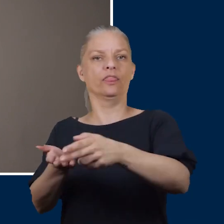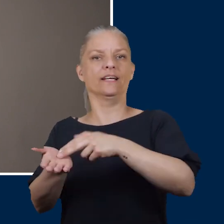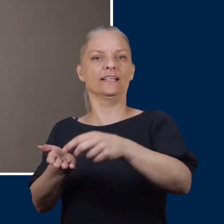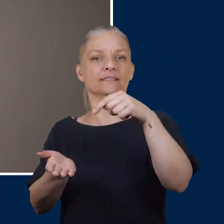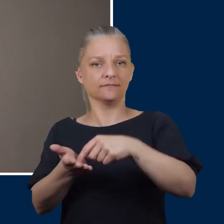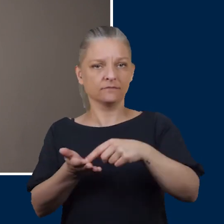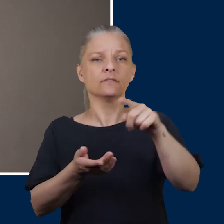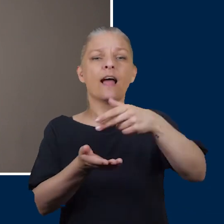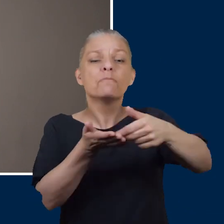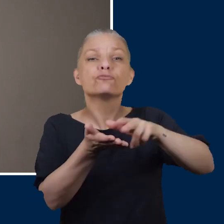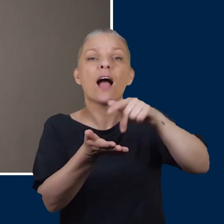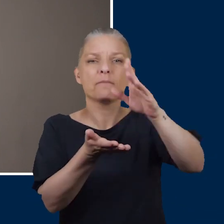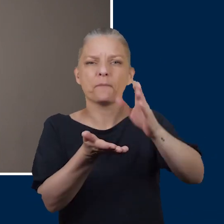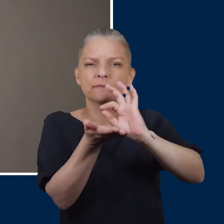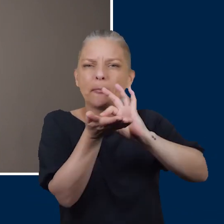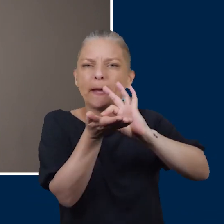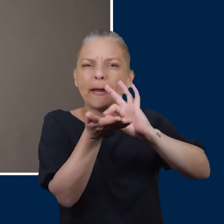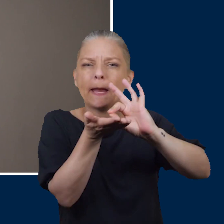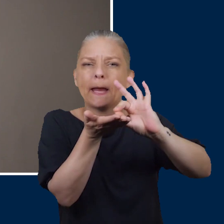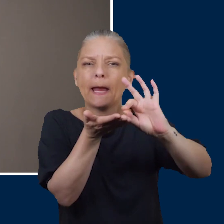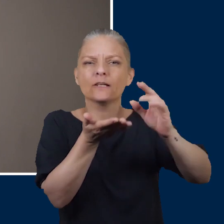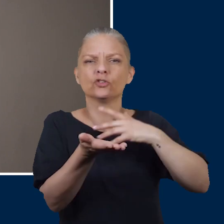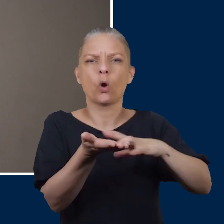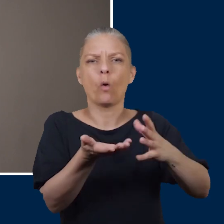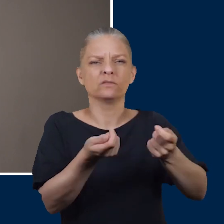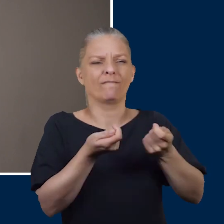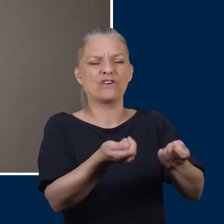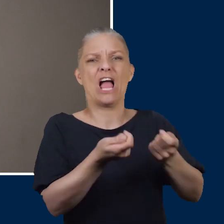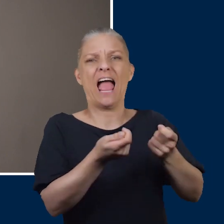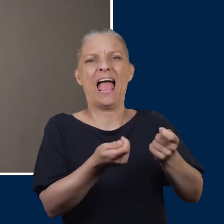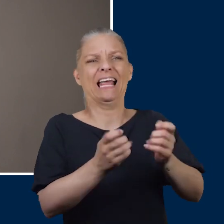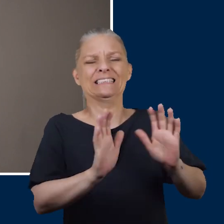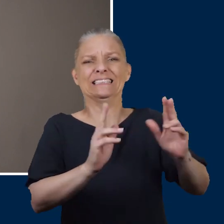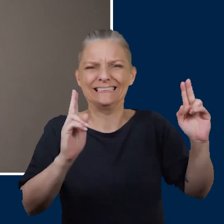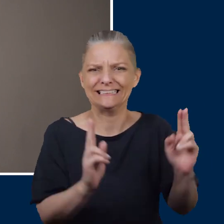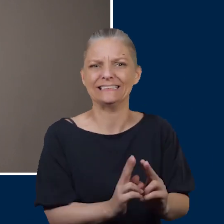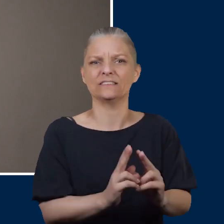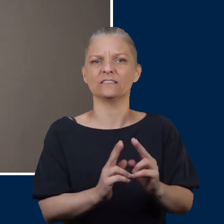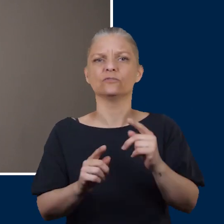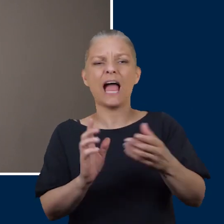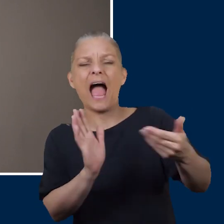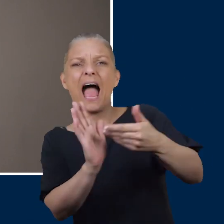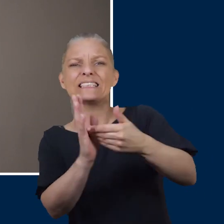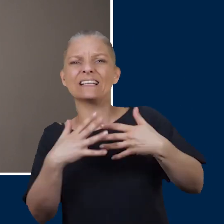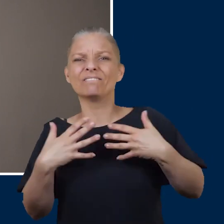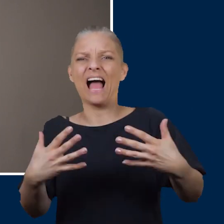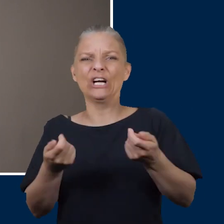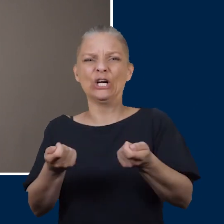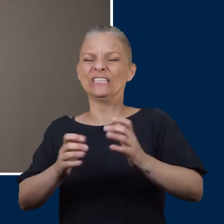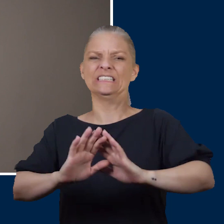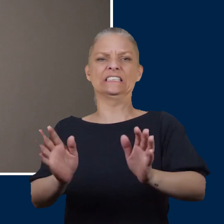avoid frying where possible and try not to add too much fat when cooking. All fats are